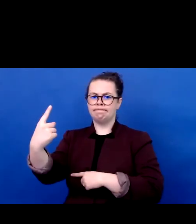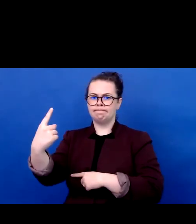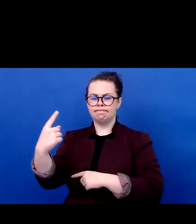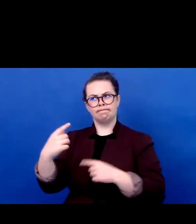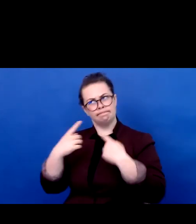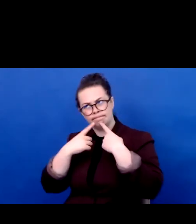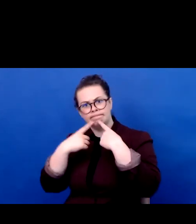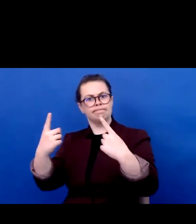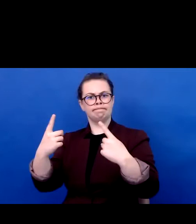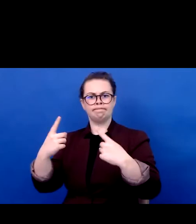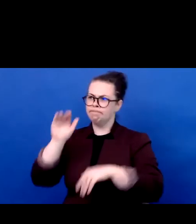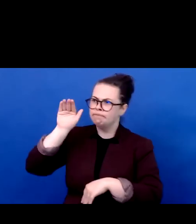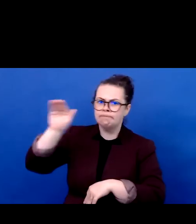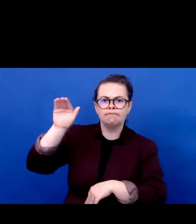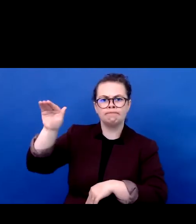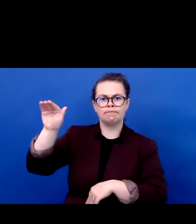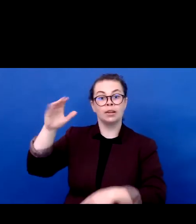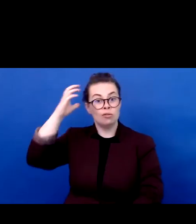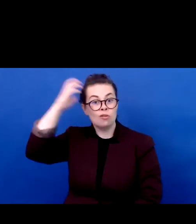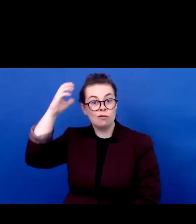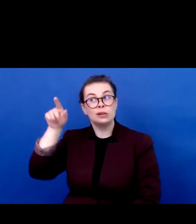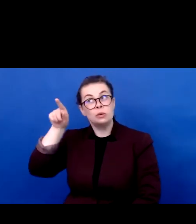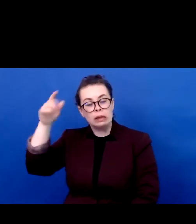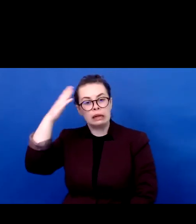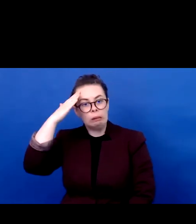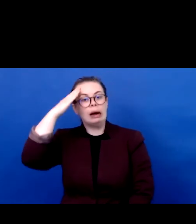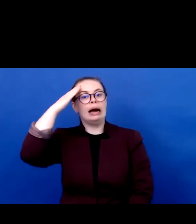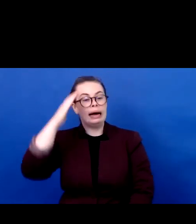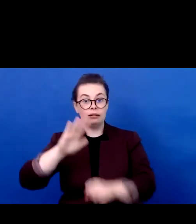and ensure full and meaningful participation option with disability in the process